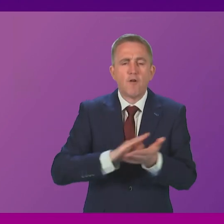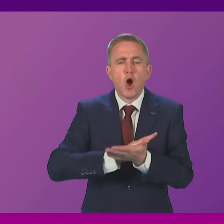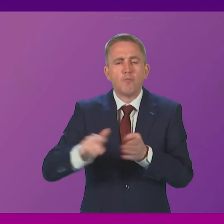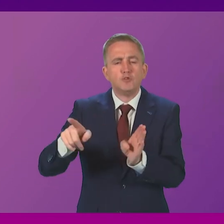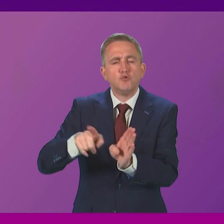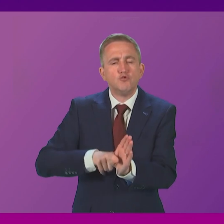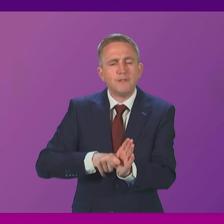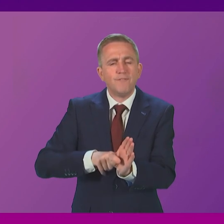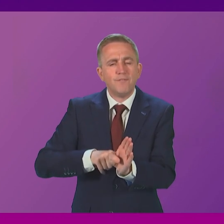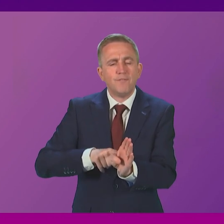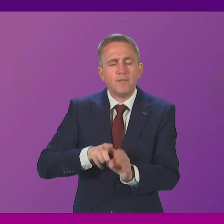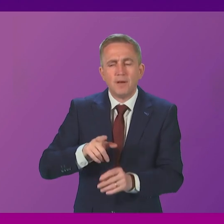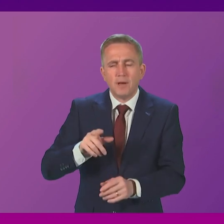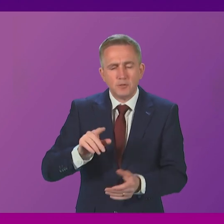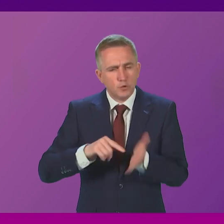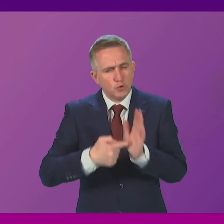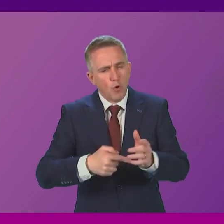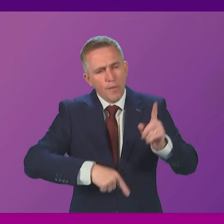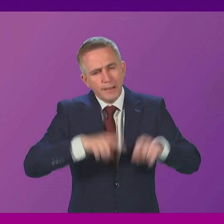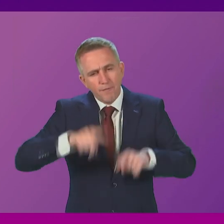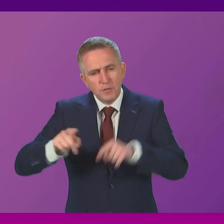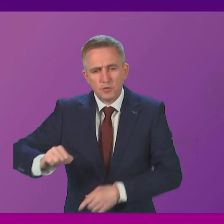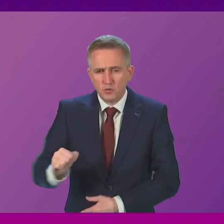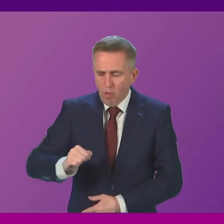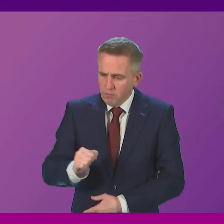is for the progress of diversity in our country.